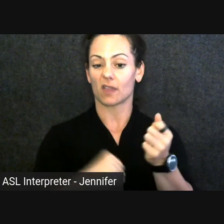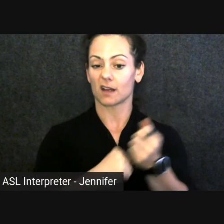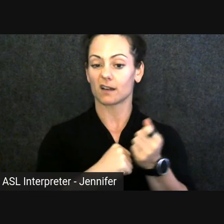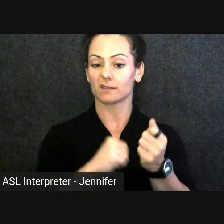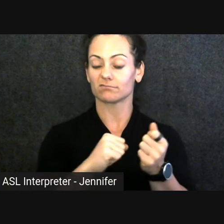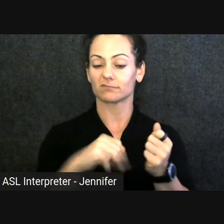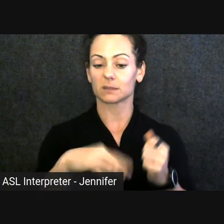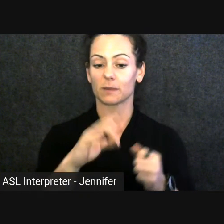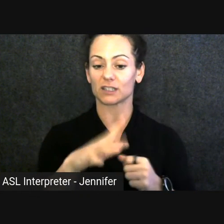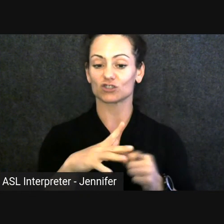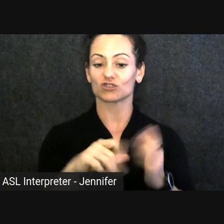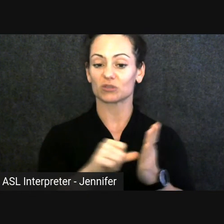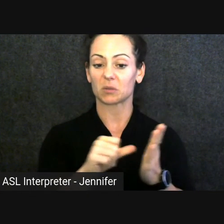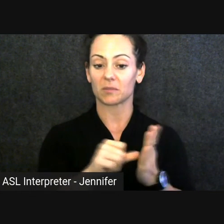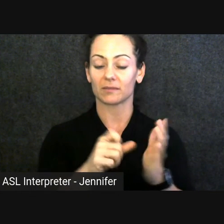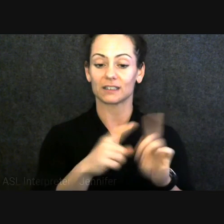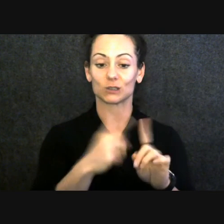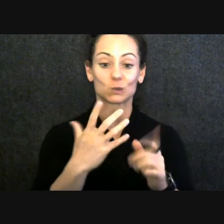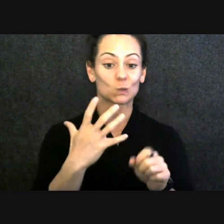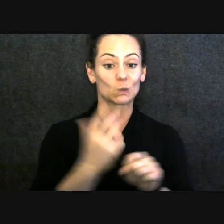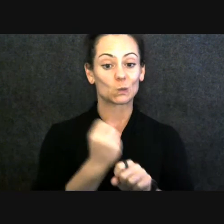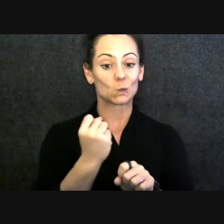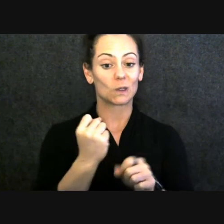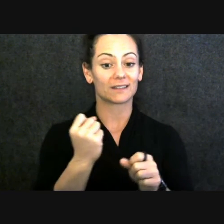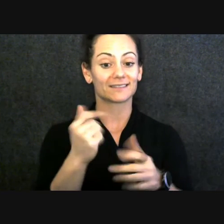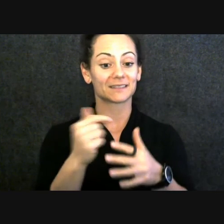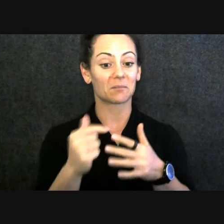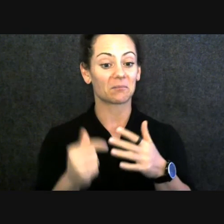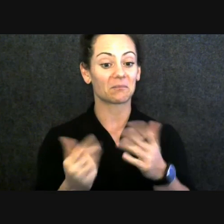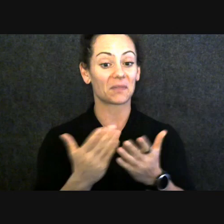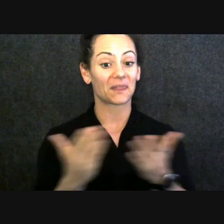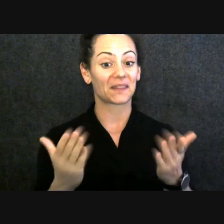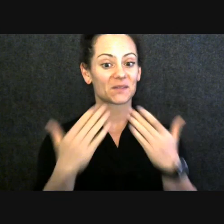to win some great prizes. Thank you and we'll see you right here after the break.